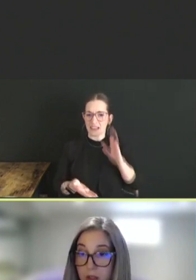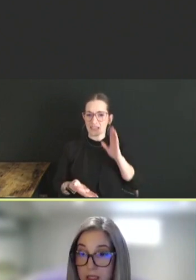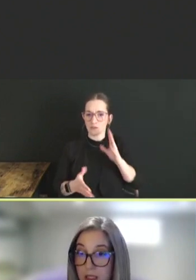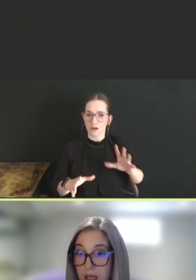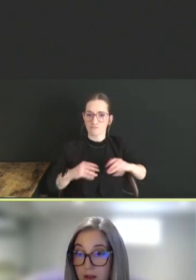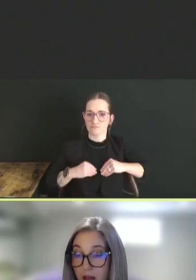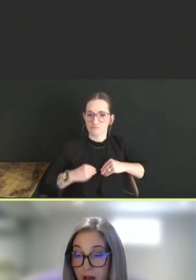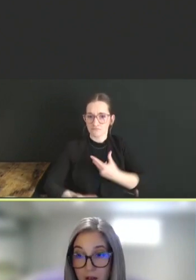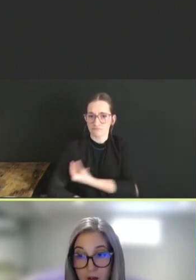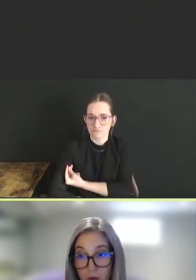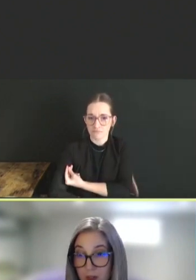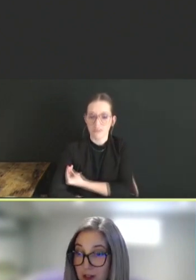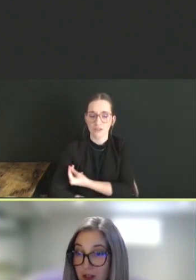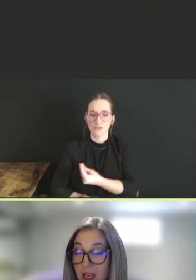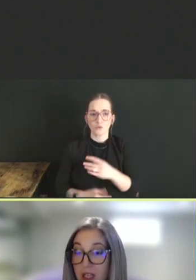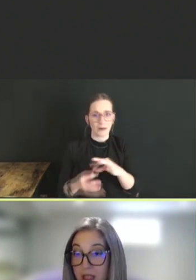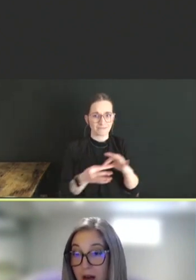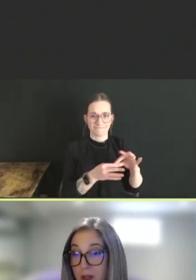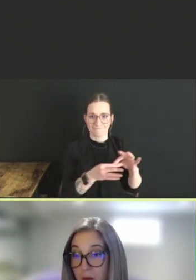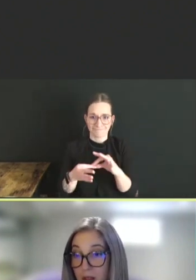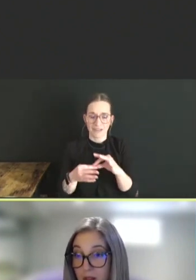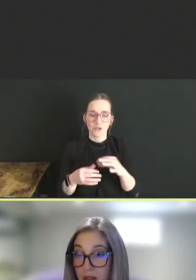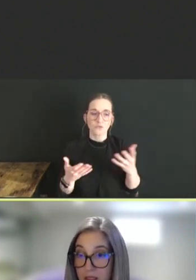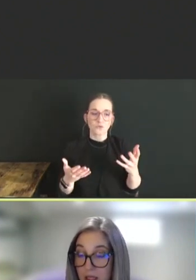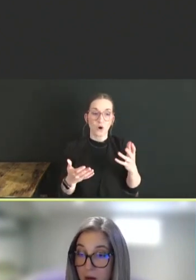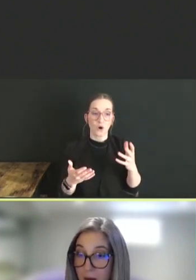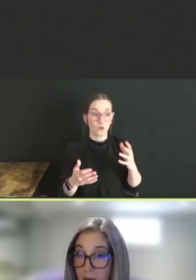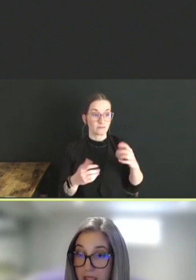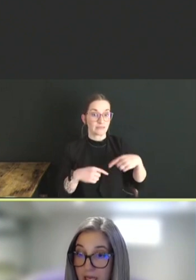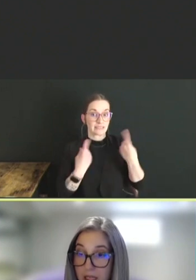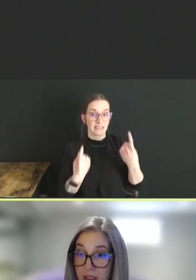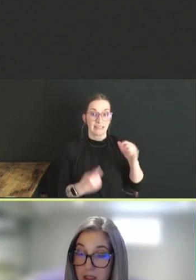So, since AVAC was created, that was one of the things that our members had asked us to